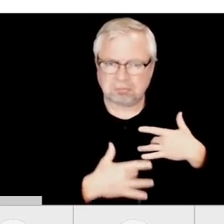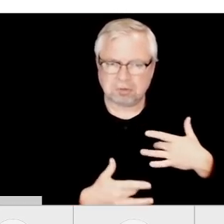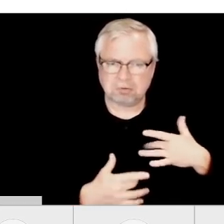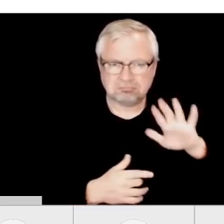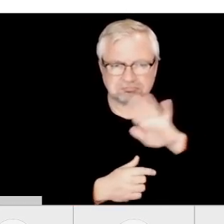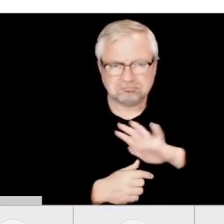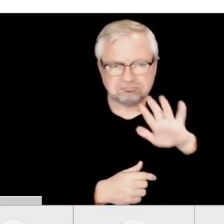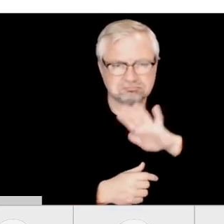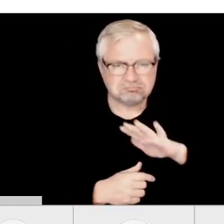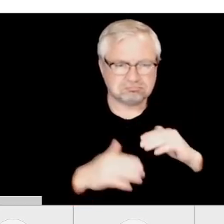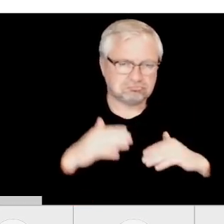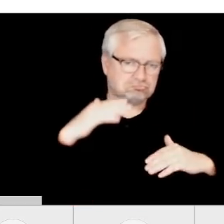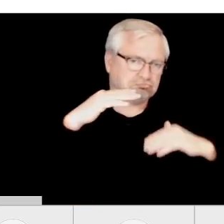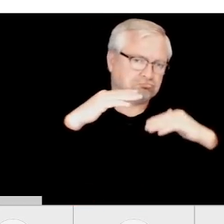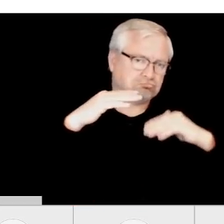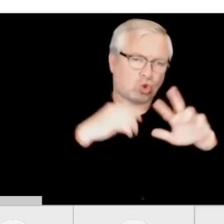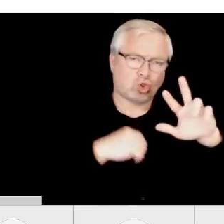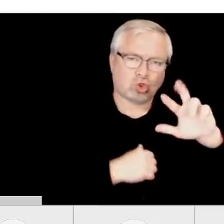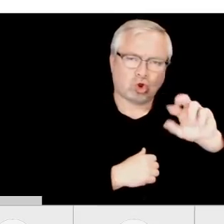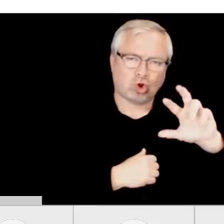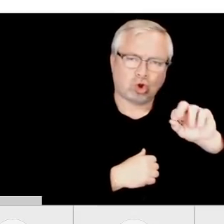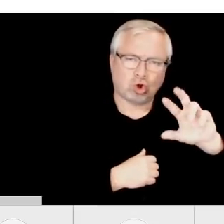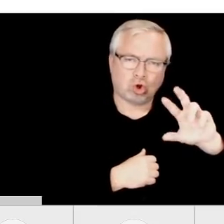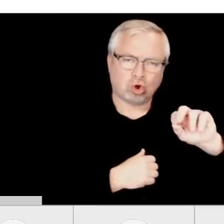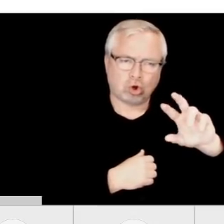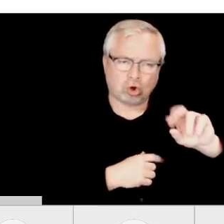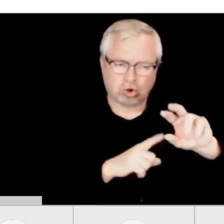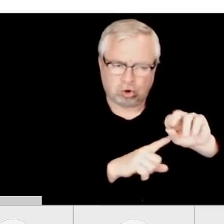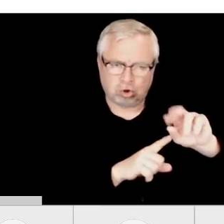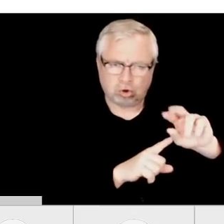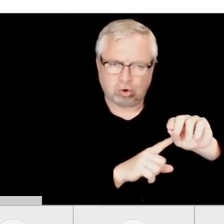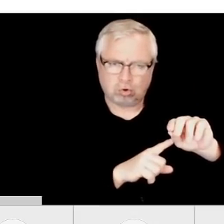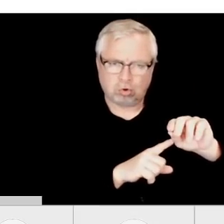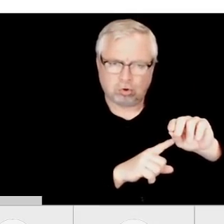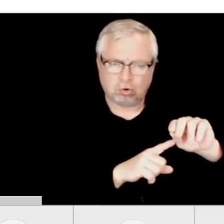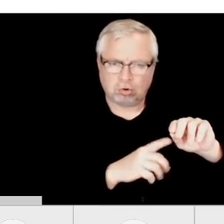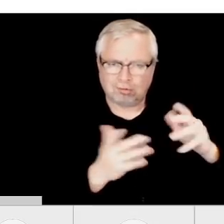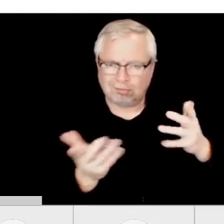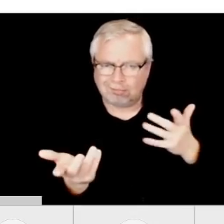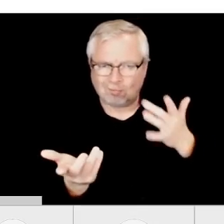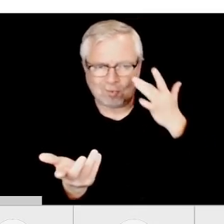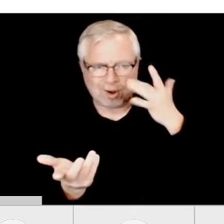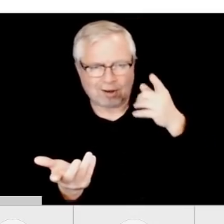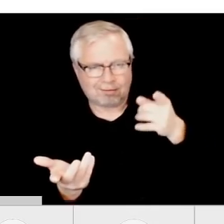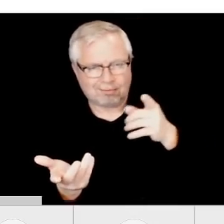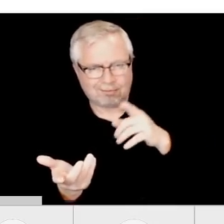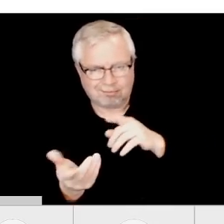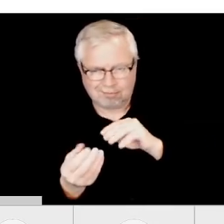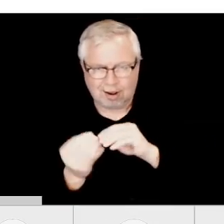in the coming weeks? And if the deaths don't reach that figure, which I hope it doesn't, and